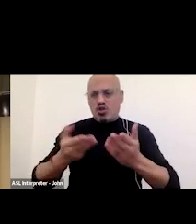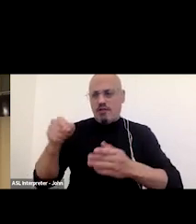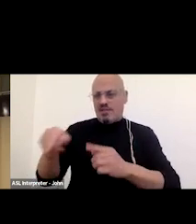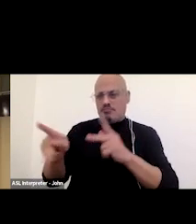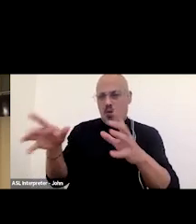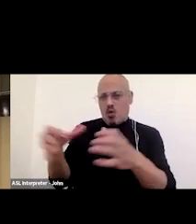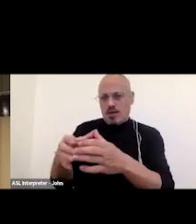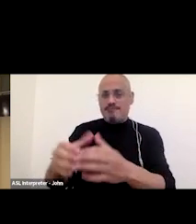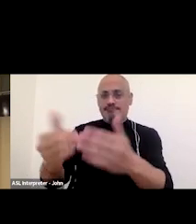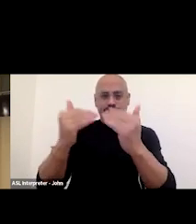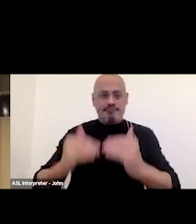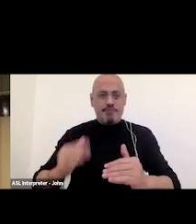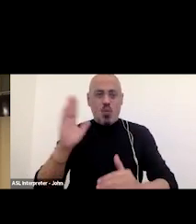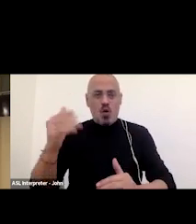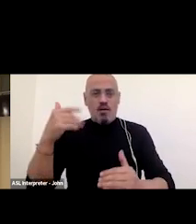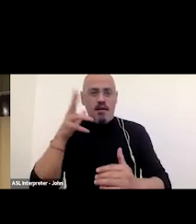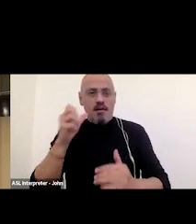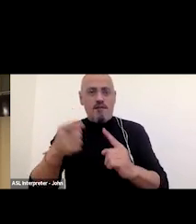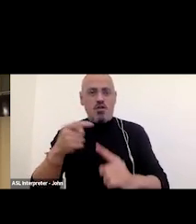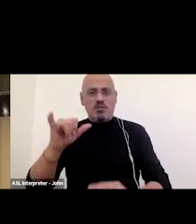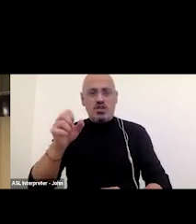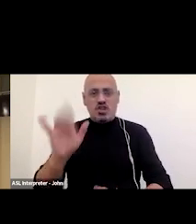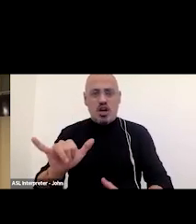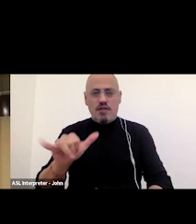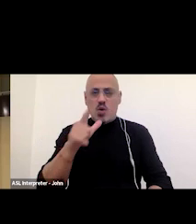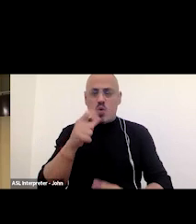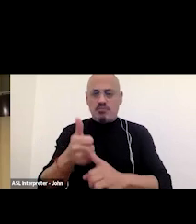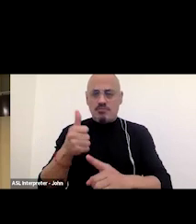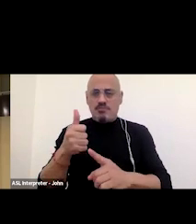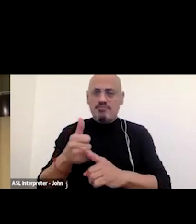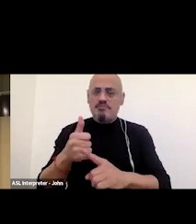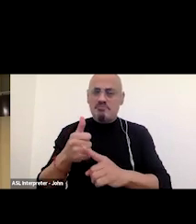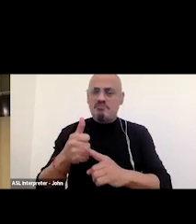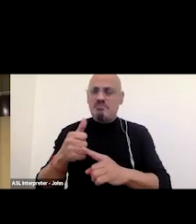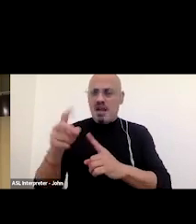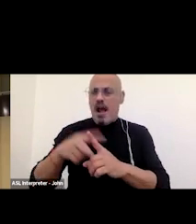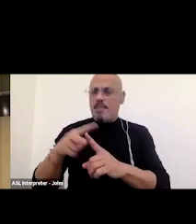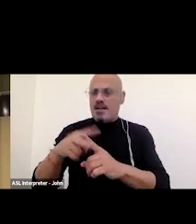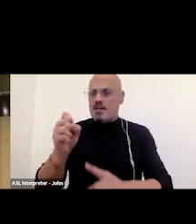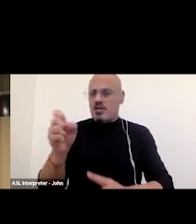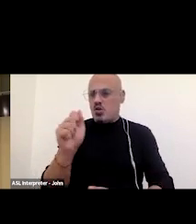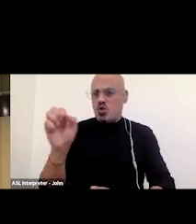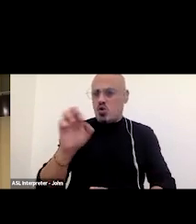And then we'll also hear from Jerry, who was a store applicant working along with Arnita